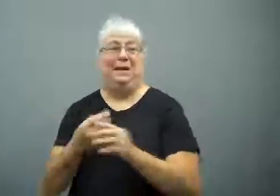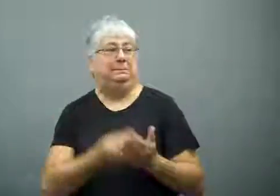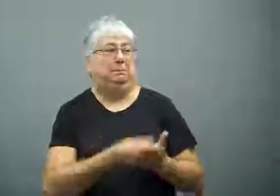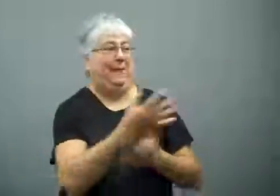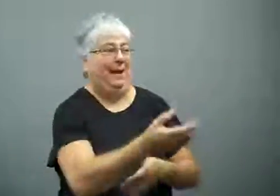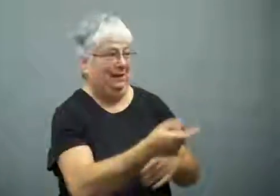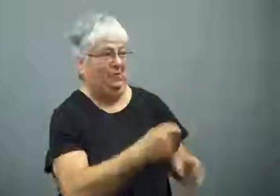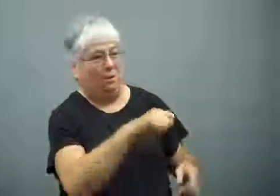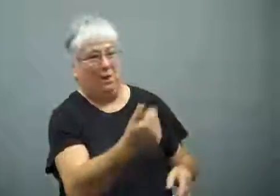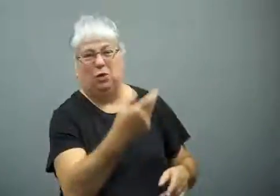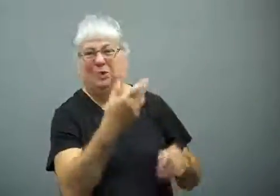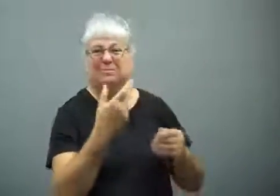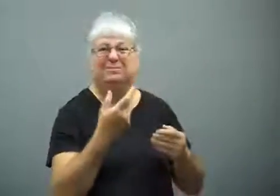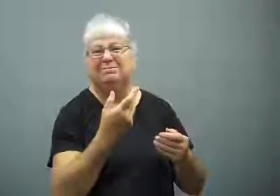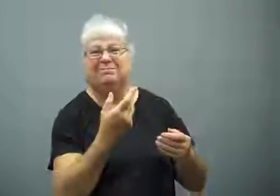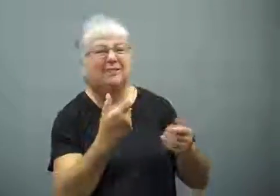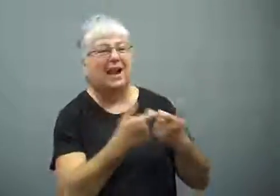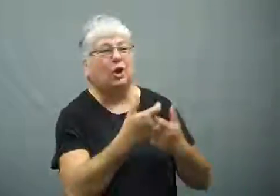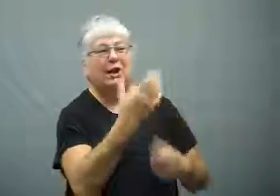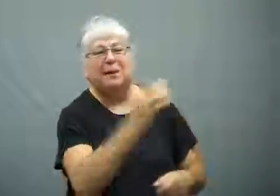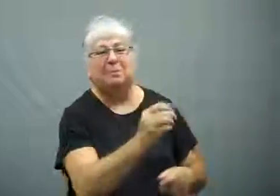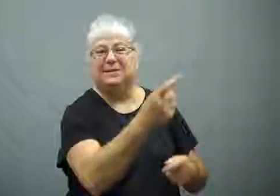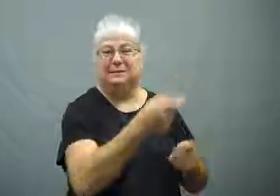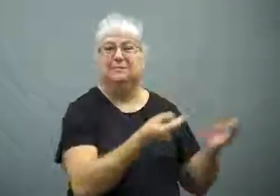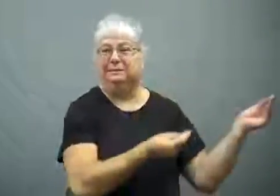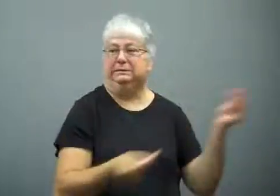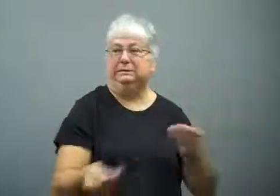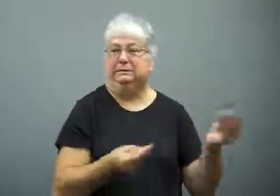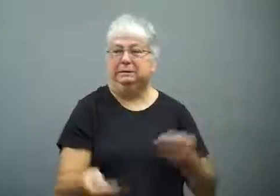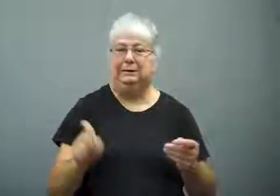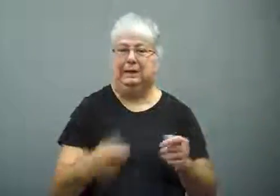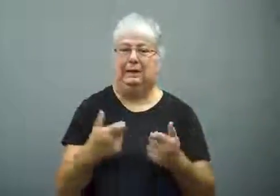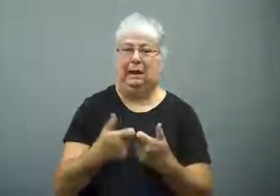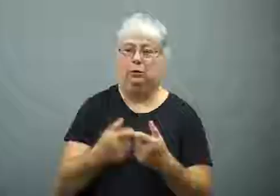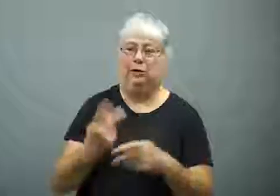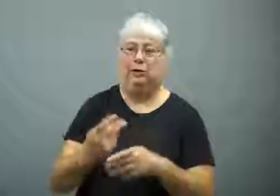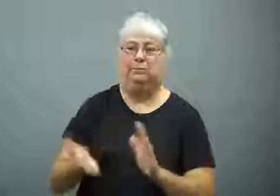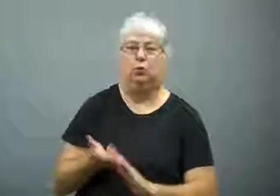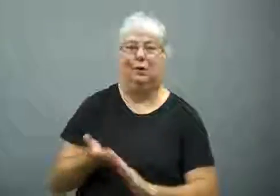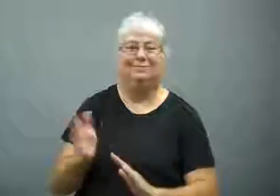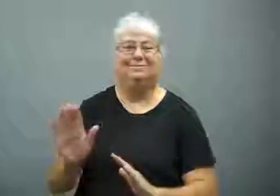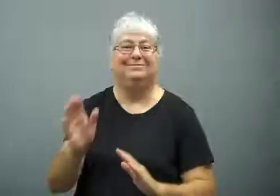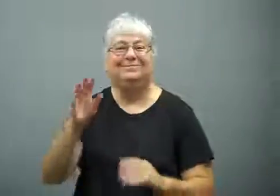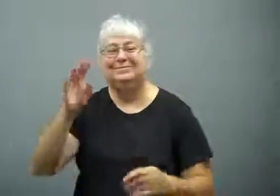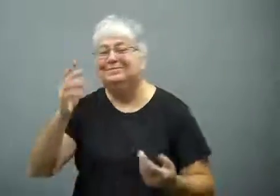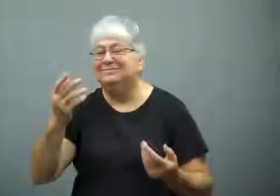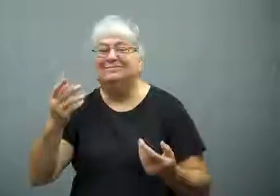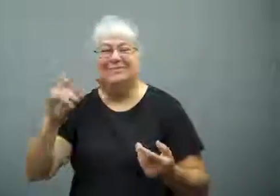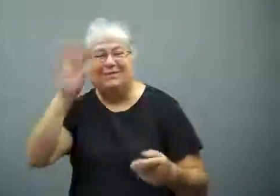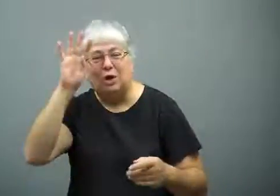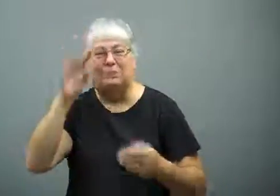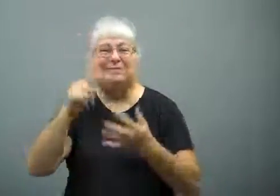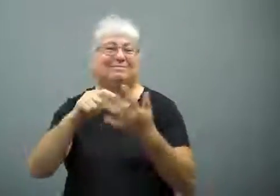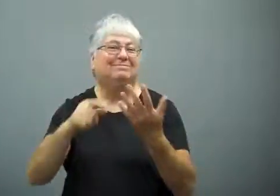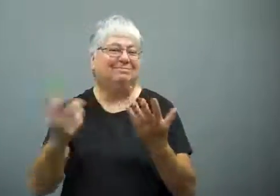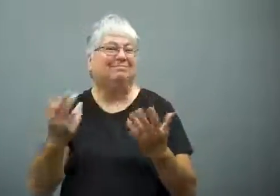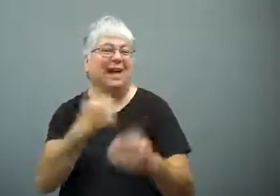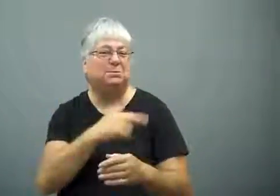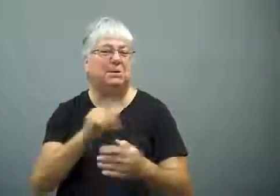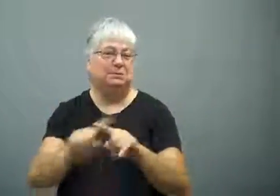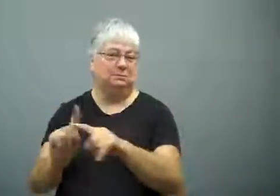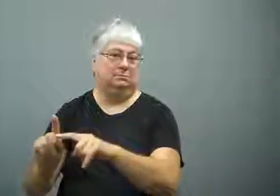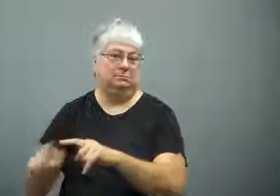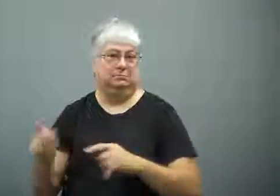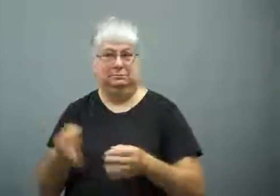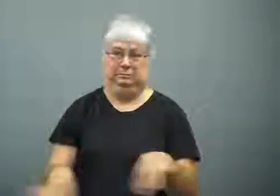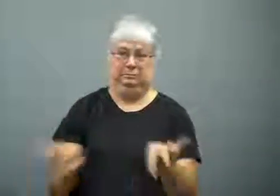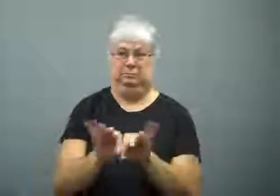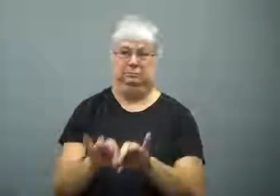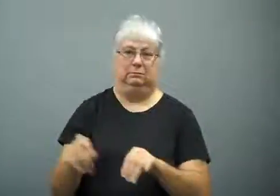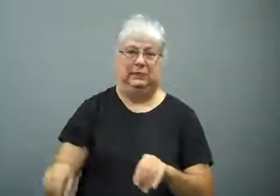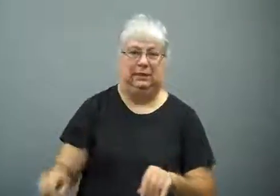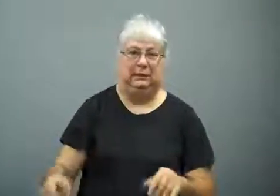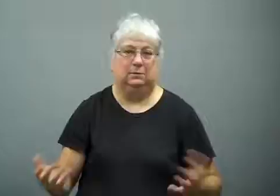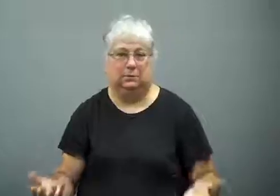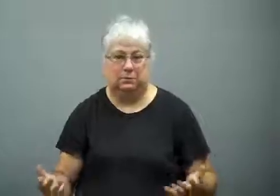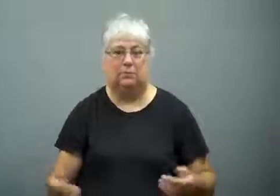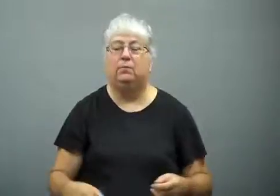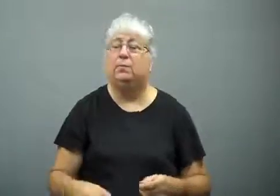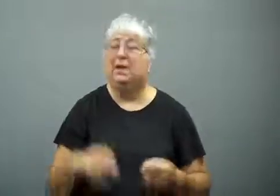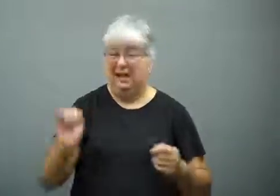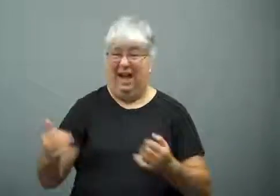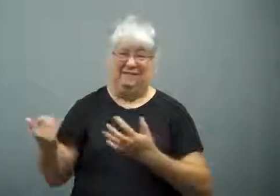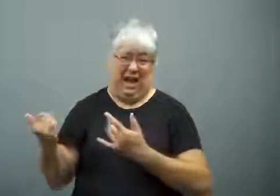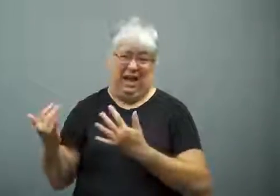It's also buying from utility companies to keep the city operations going.